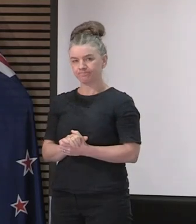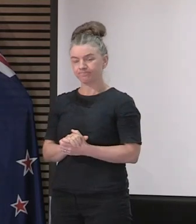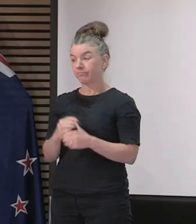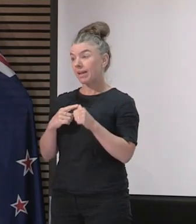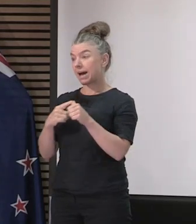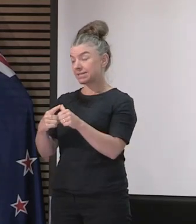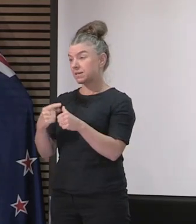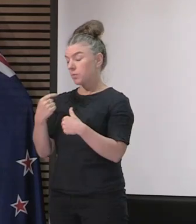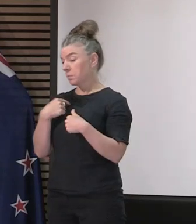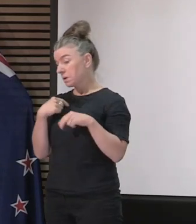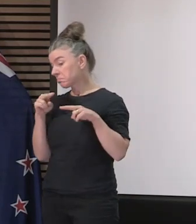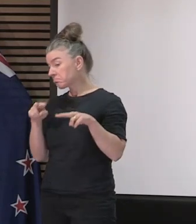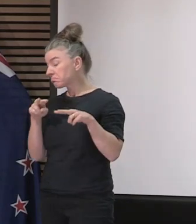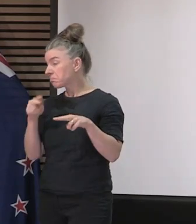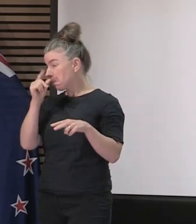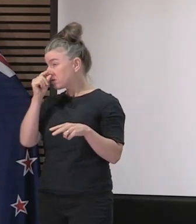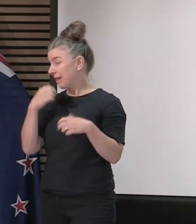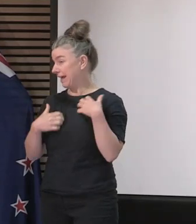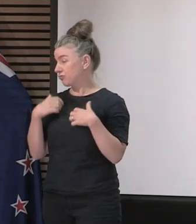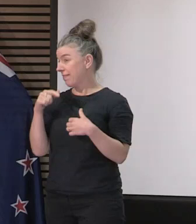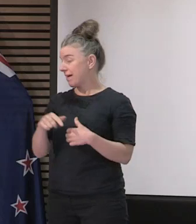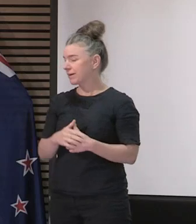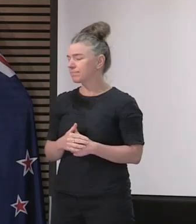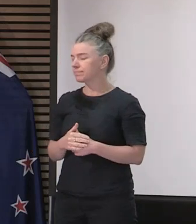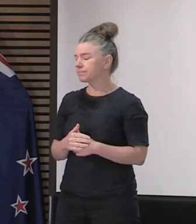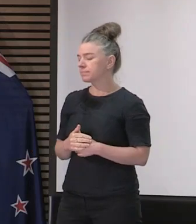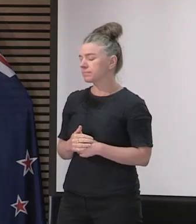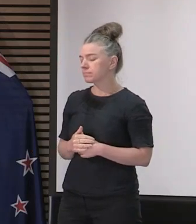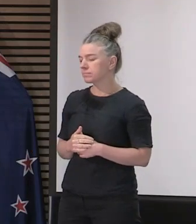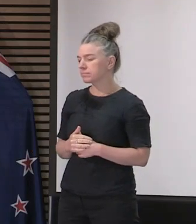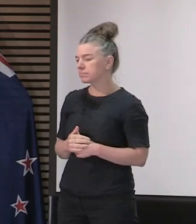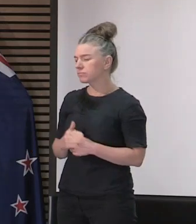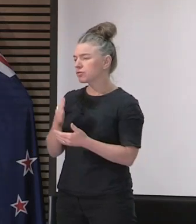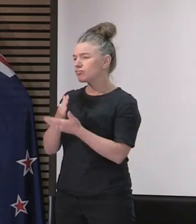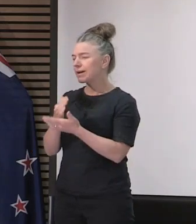in? That is a development we